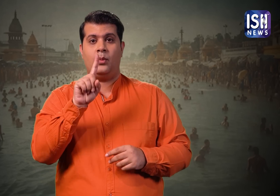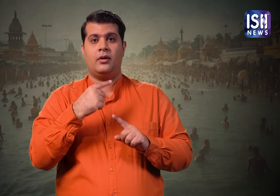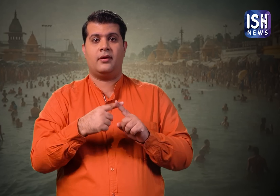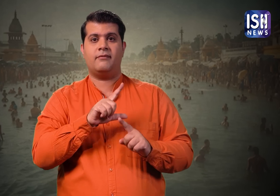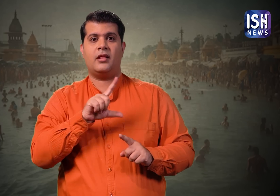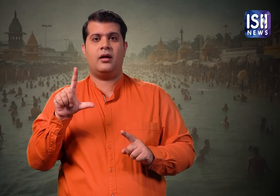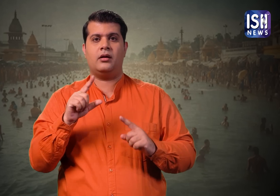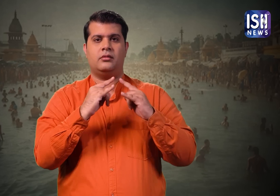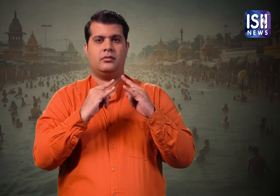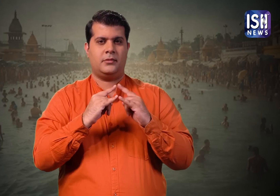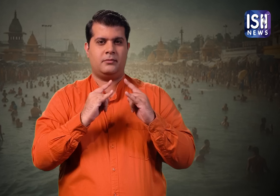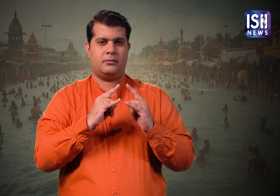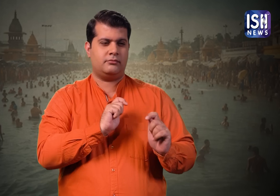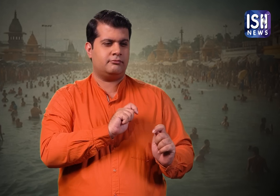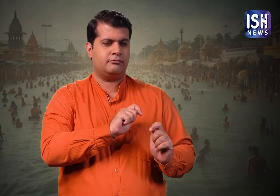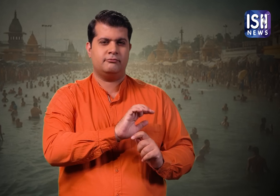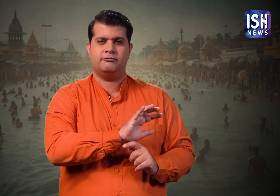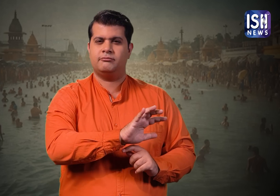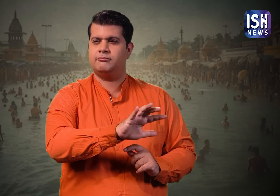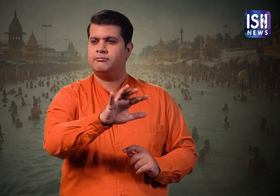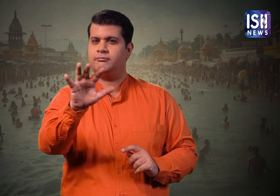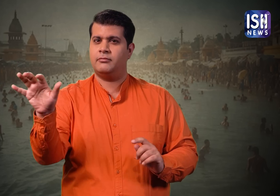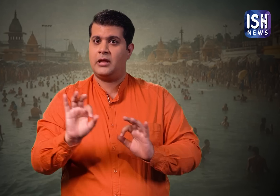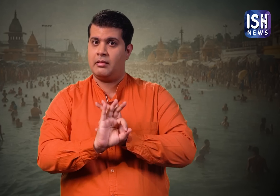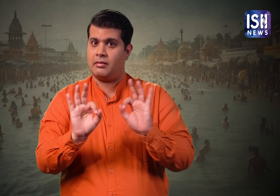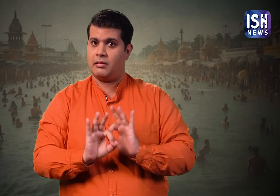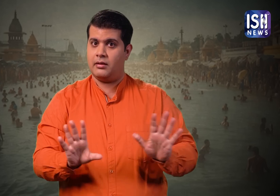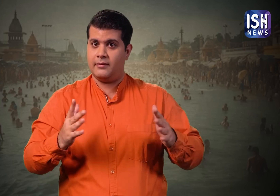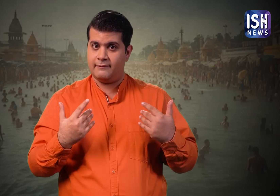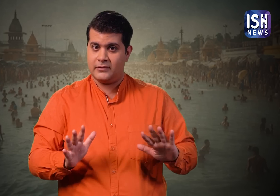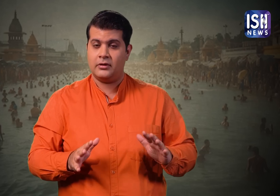1.5 lakh tents have been built by the government around the Kumbh Mela location.